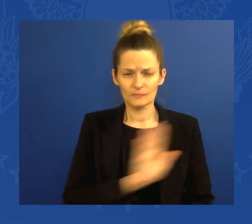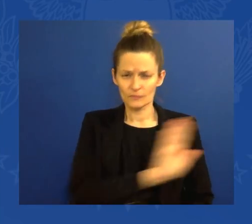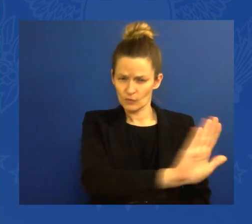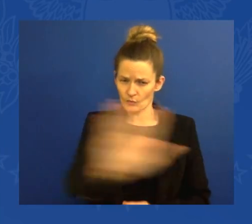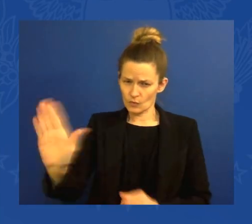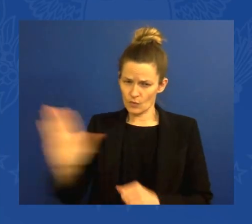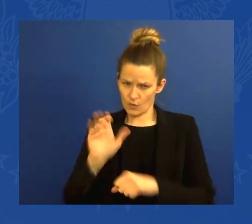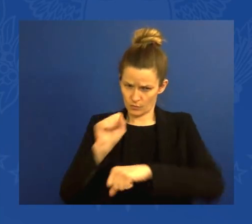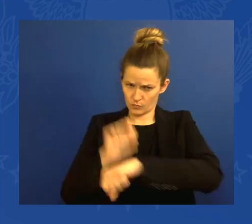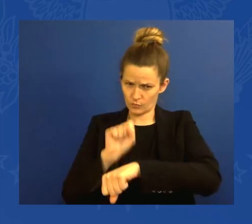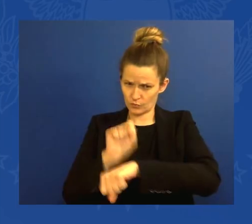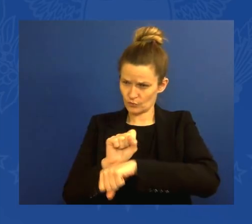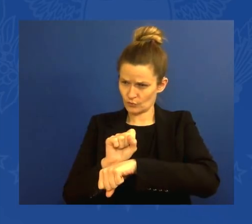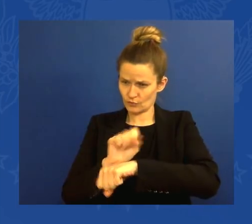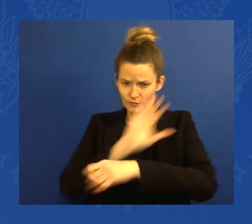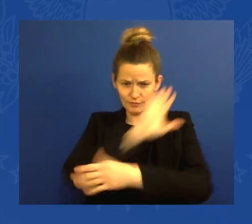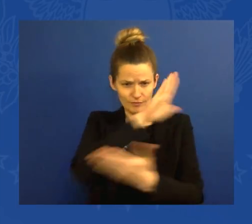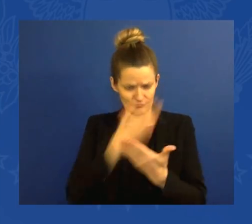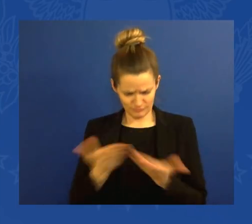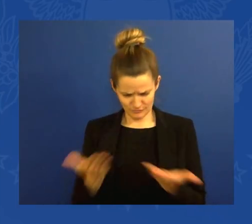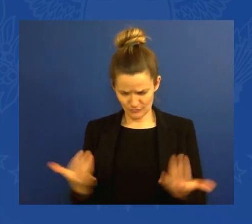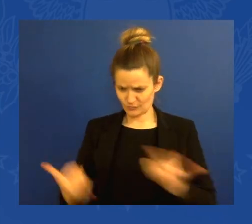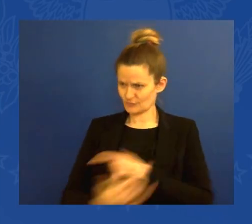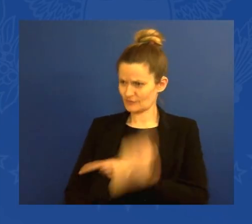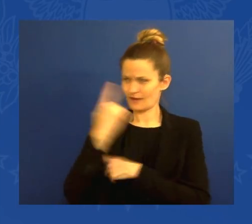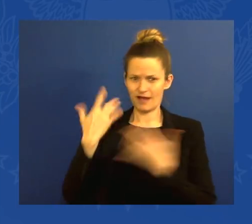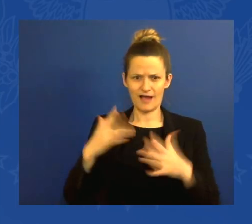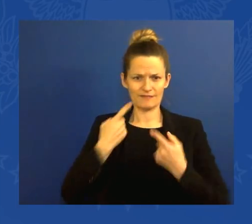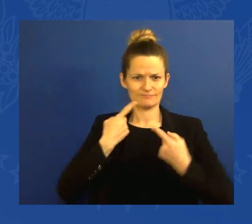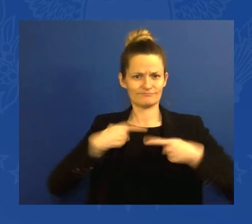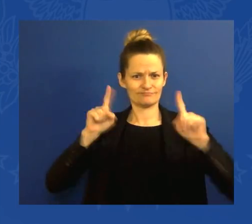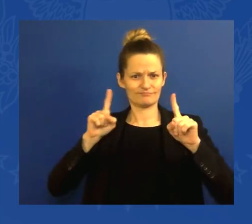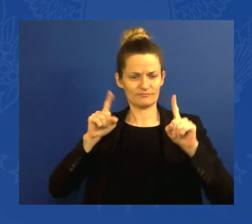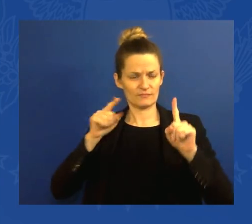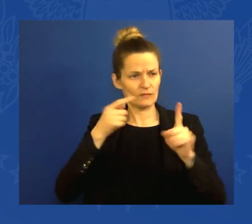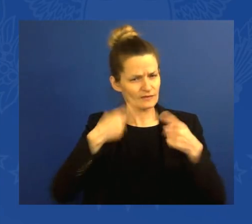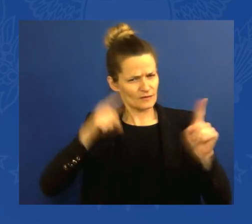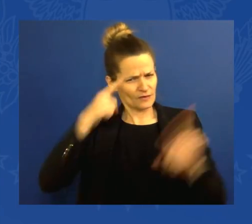and their allies who spoke out and demanded change.